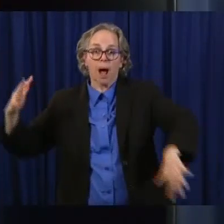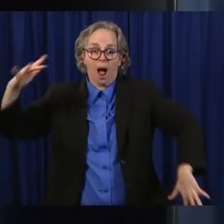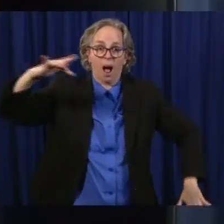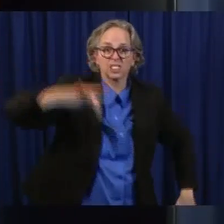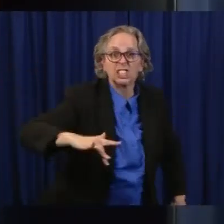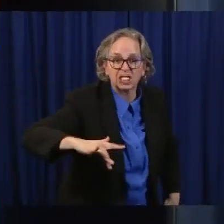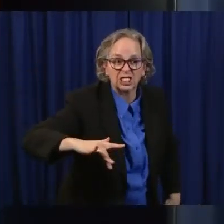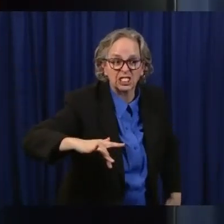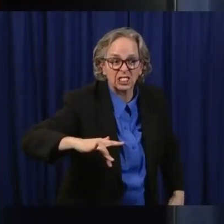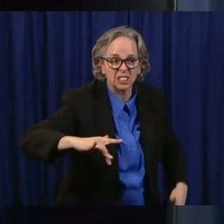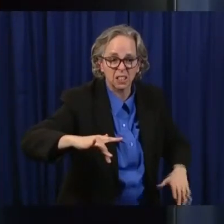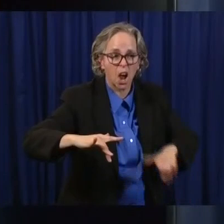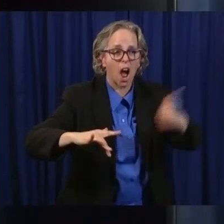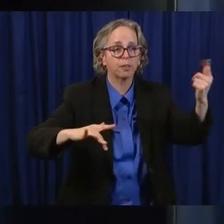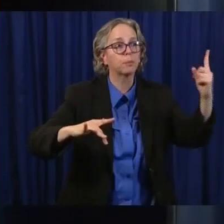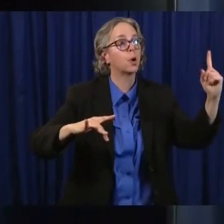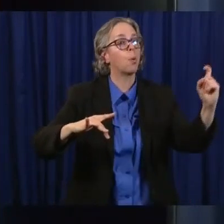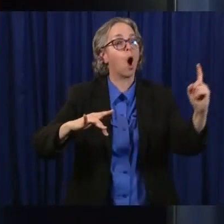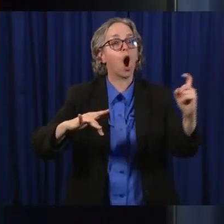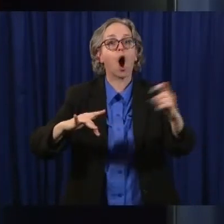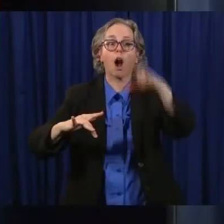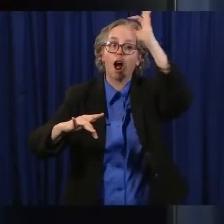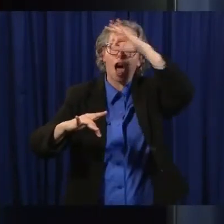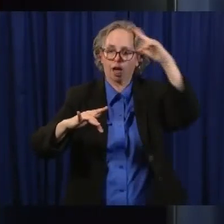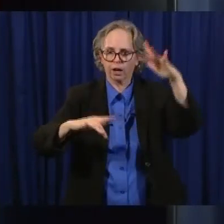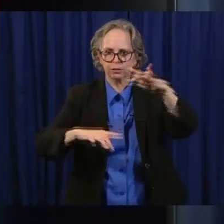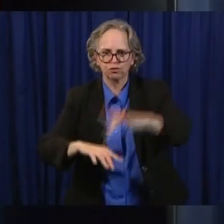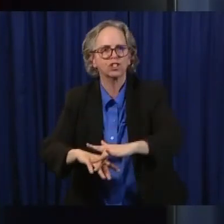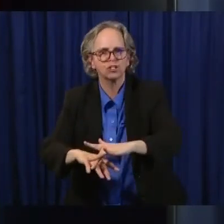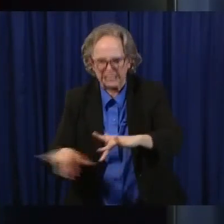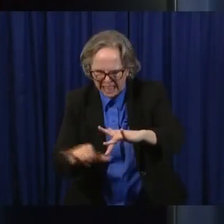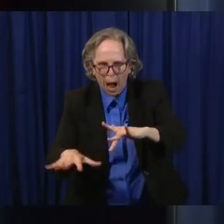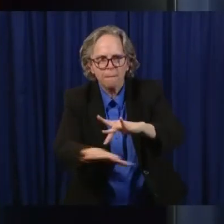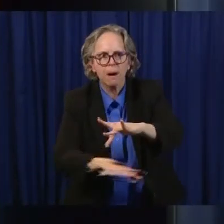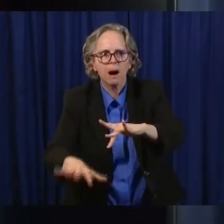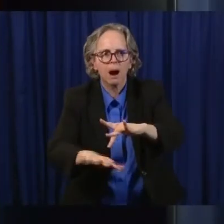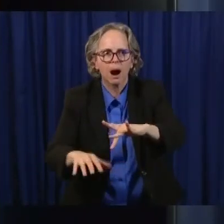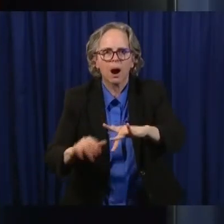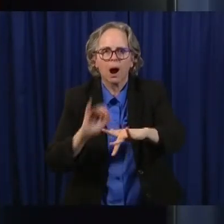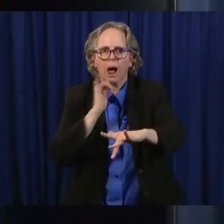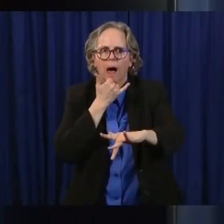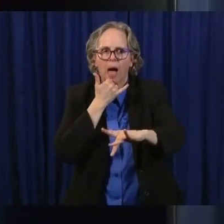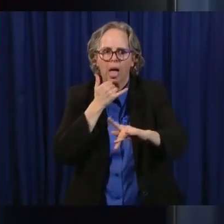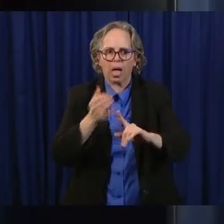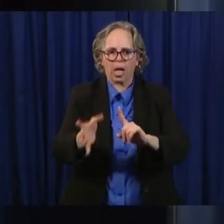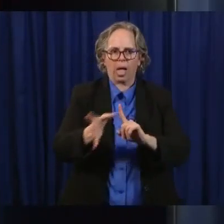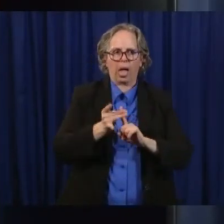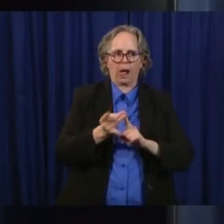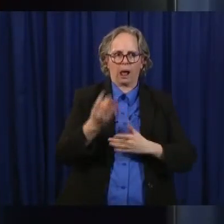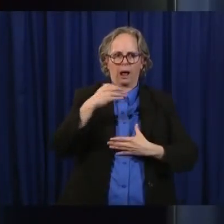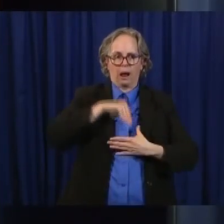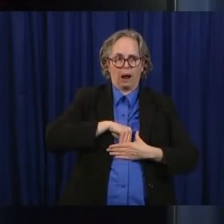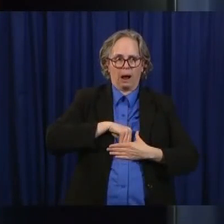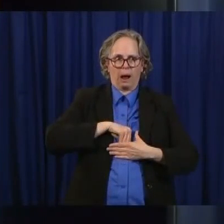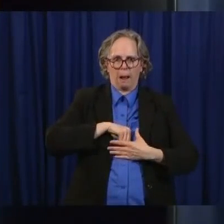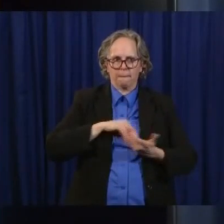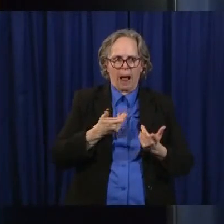OR YOU'RE NOT WEARING A MASK. WHAT HAPPENS IS YOU COUGH INTO YOUR HAND AND YOU HAVE A CONTAMINATED HAND OR YOU COUGH INTO THE AIR AND IT CAN LAND ON A SURFACE OR YOU TOUCH THE SURFACE.